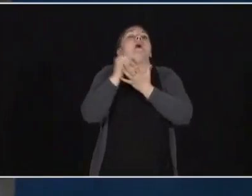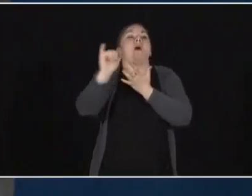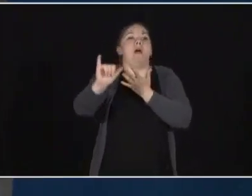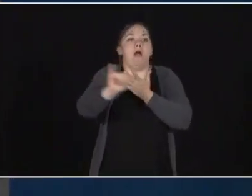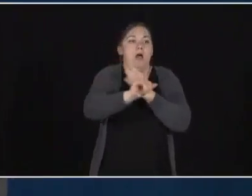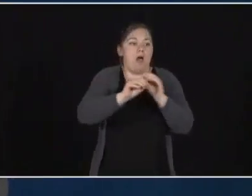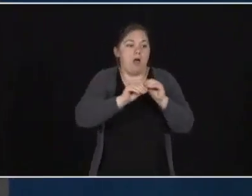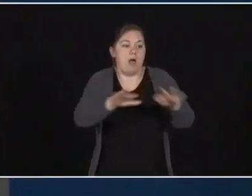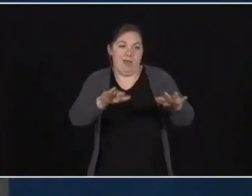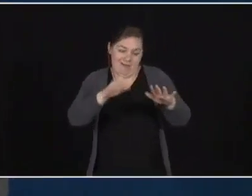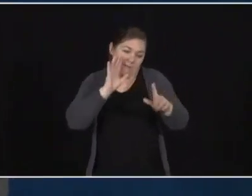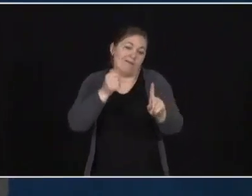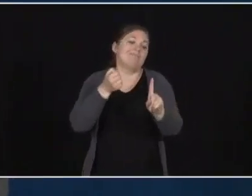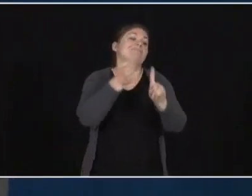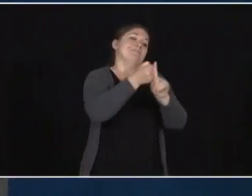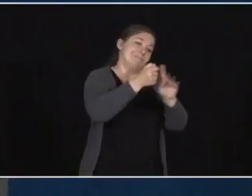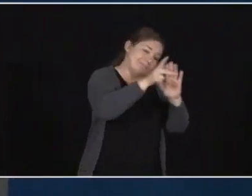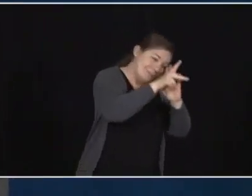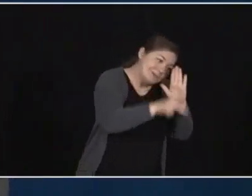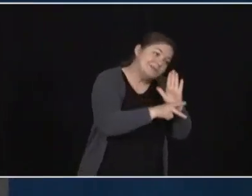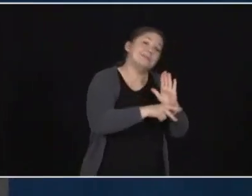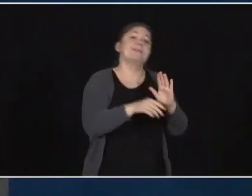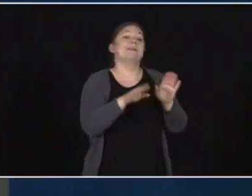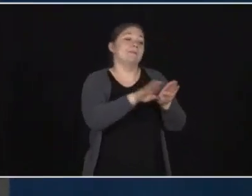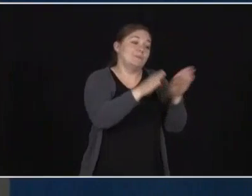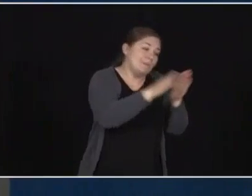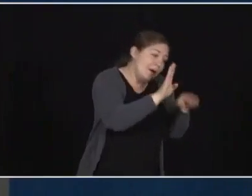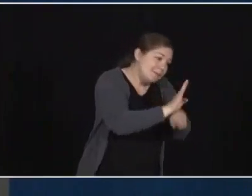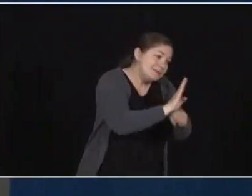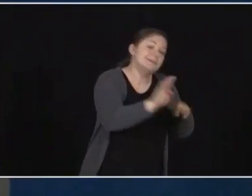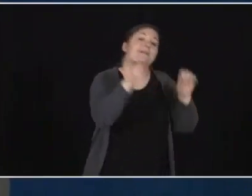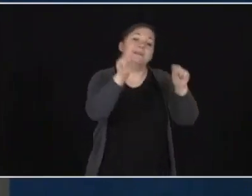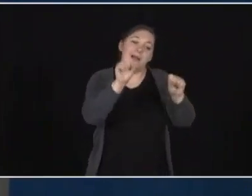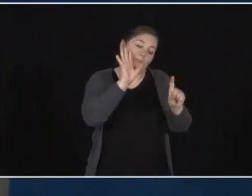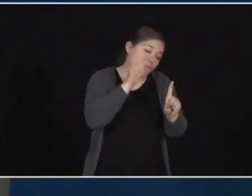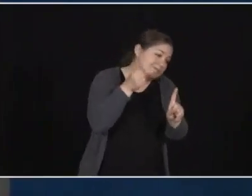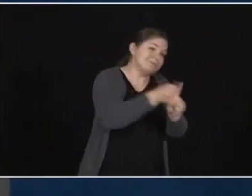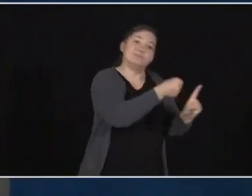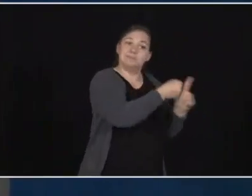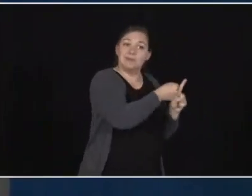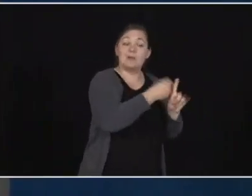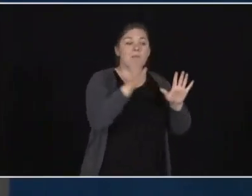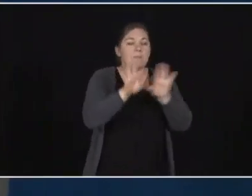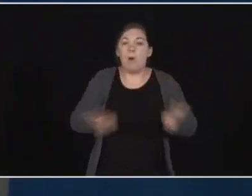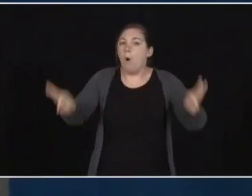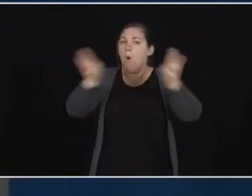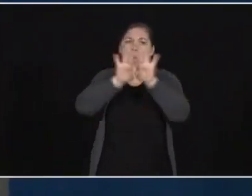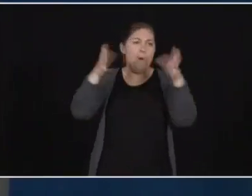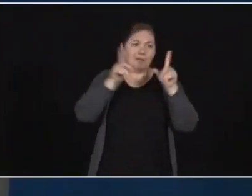answers and the policy of reopening. But the testing we are doing would give us an understanding of the disease and a better